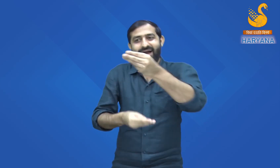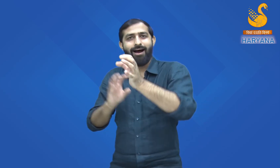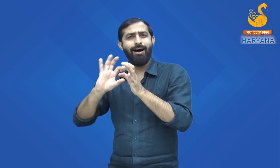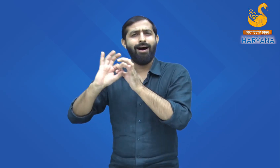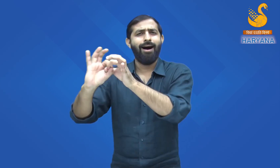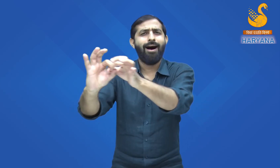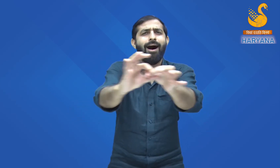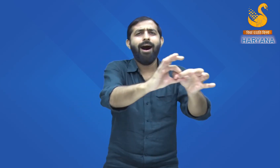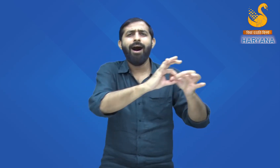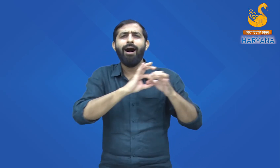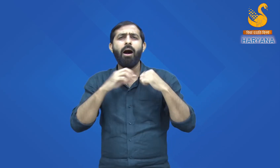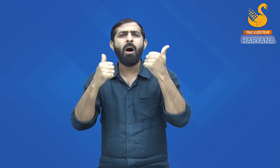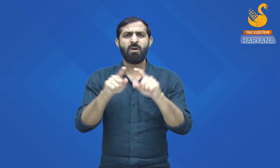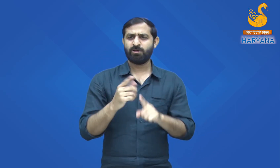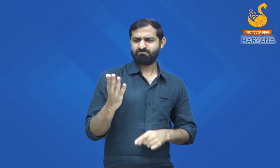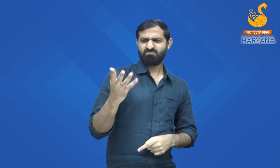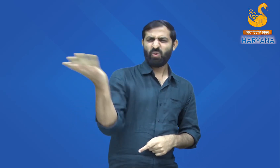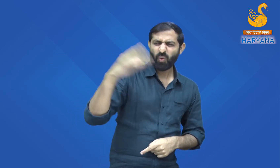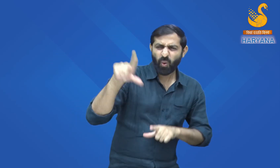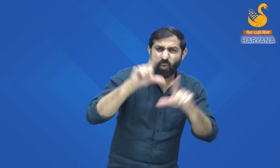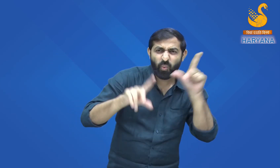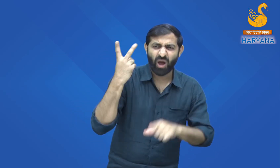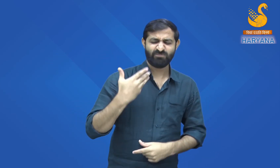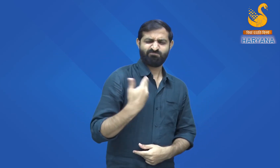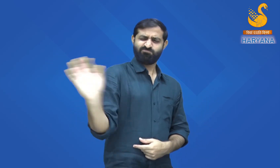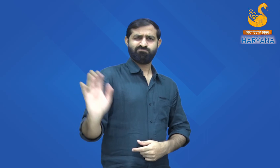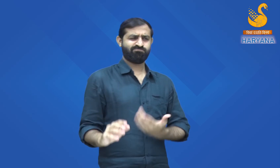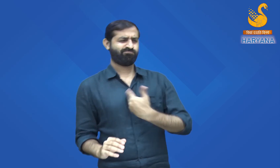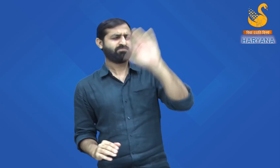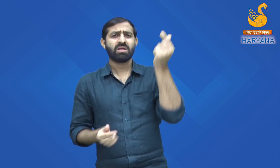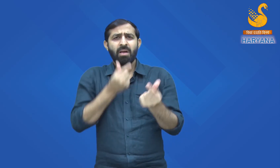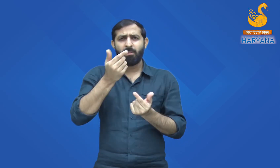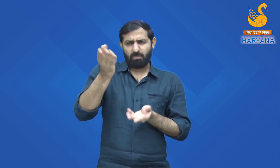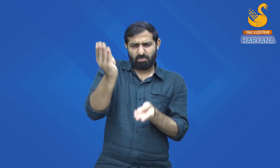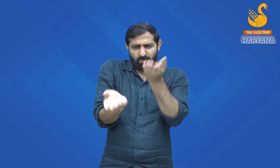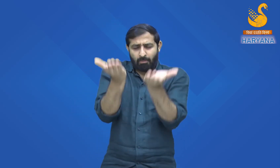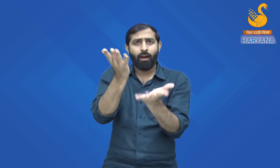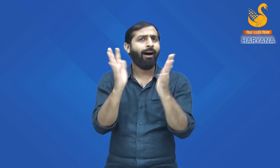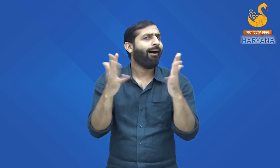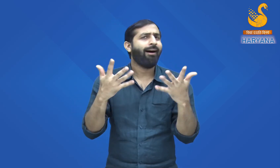there is an instant connection that they build with each other. We do not write of people with different languages or cultures,